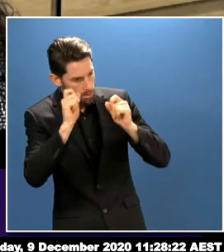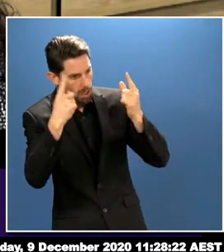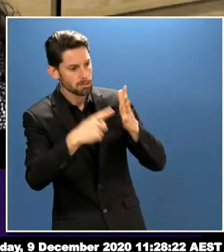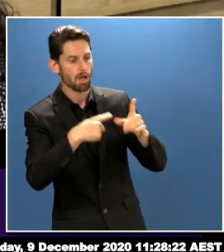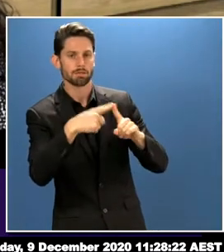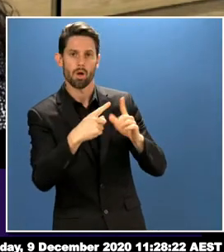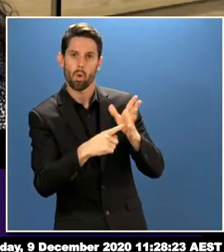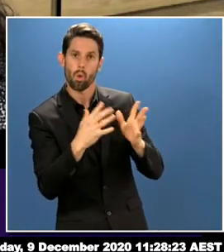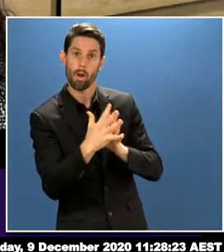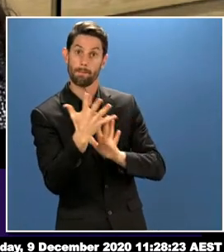That's correct.